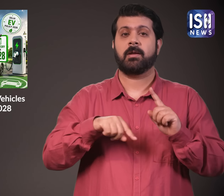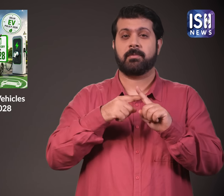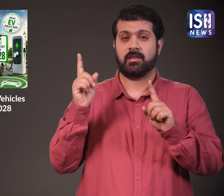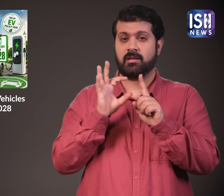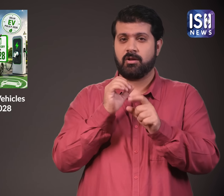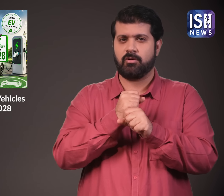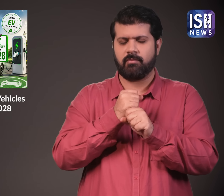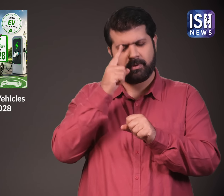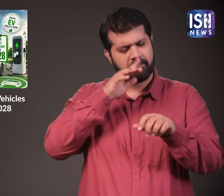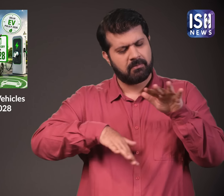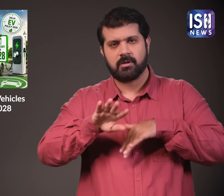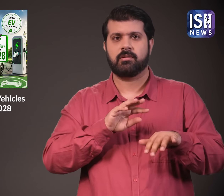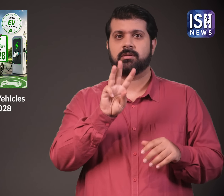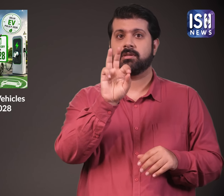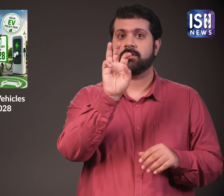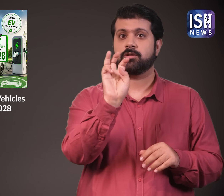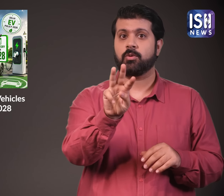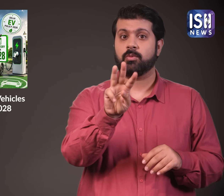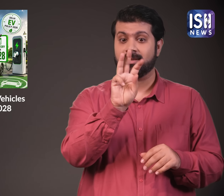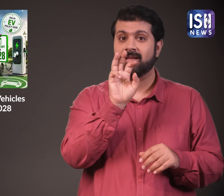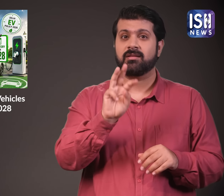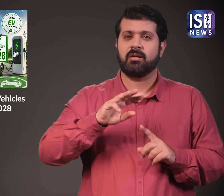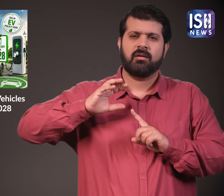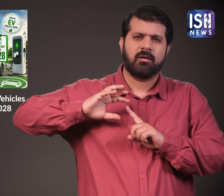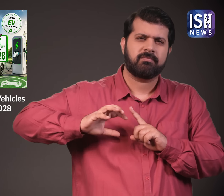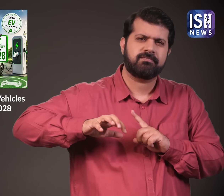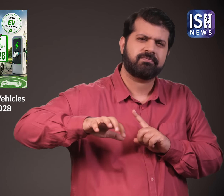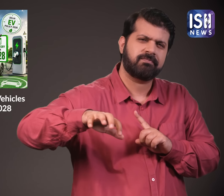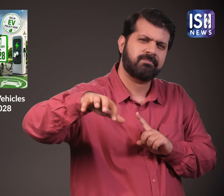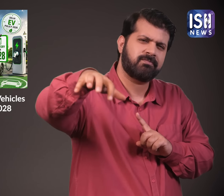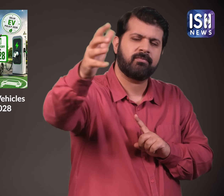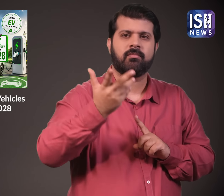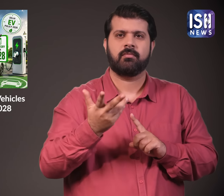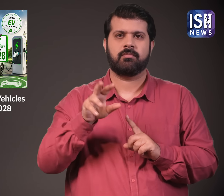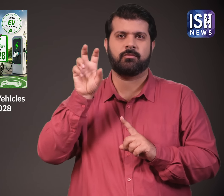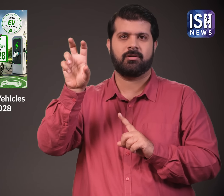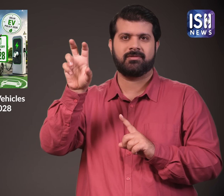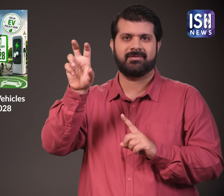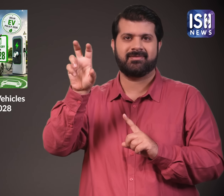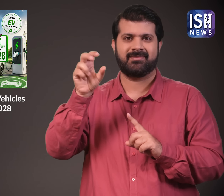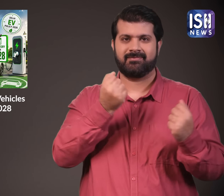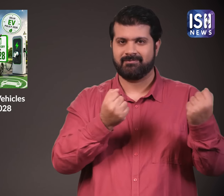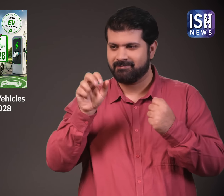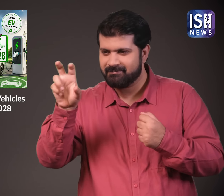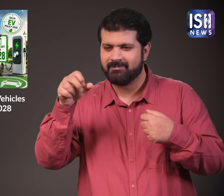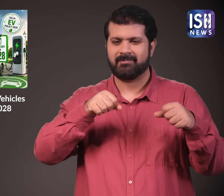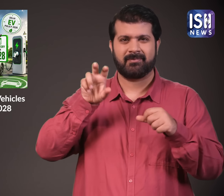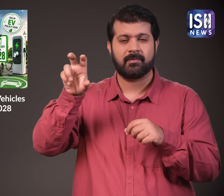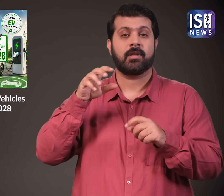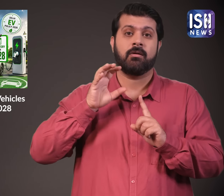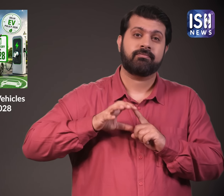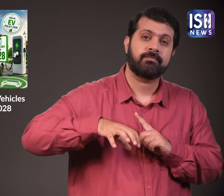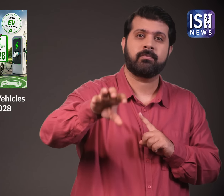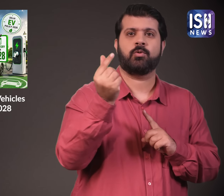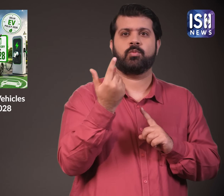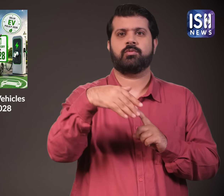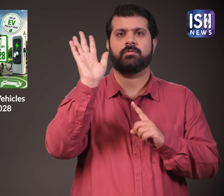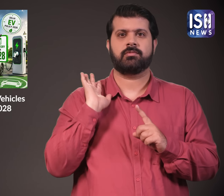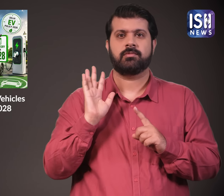The Delhi government plans to install over 30,000 public charging points across the city.